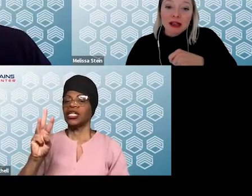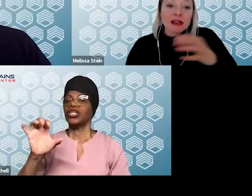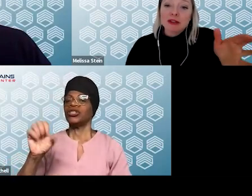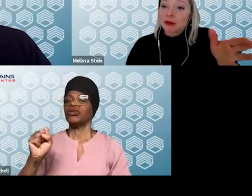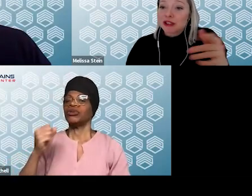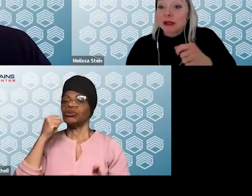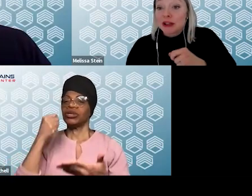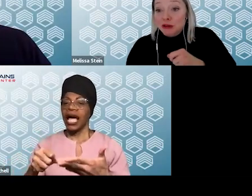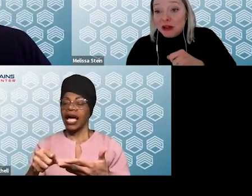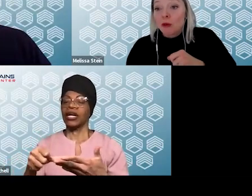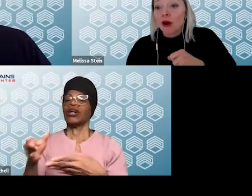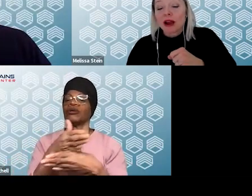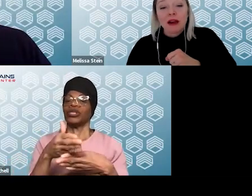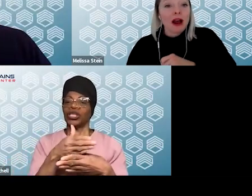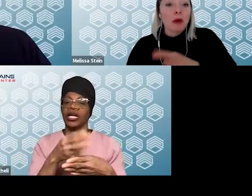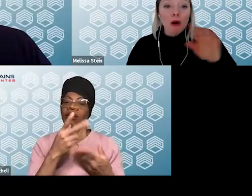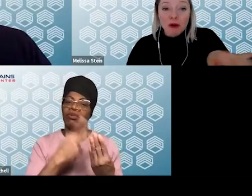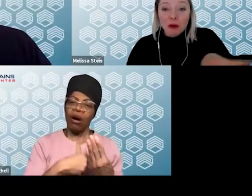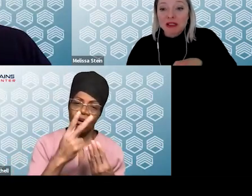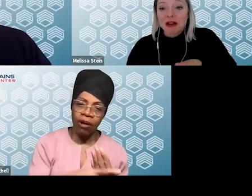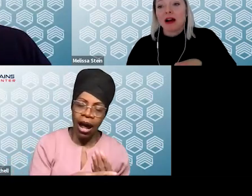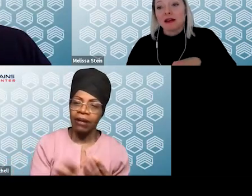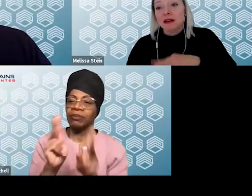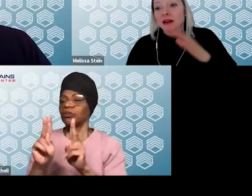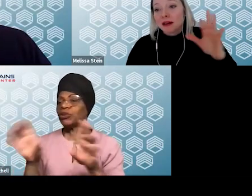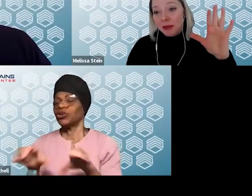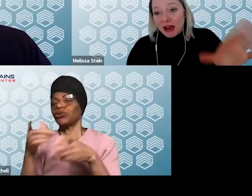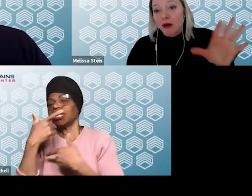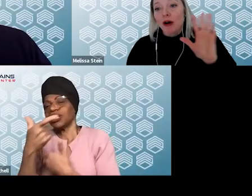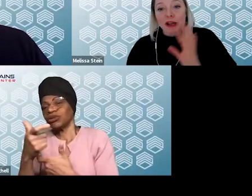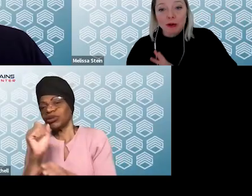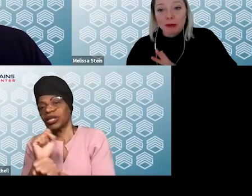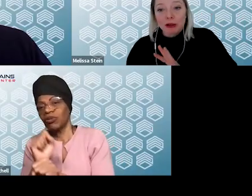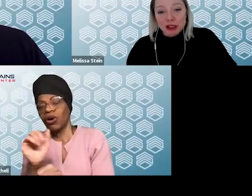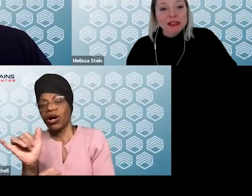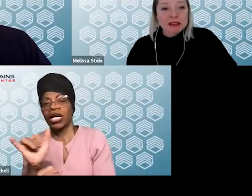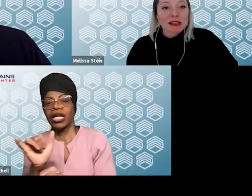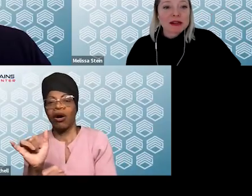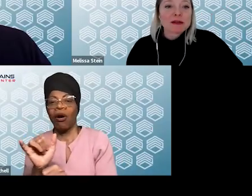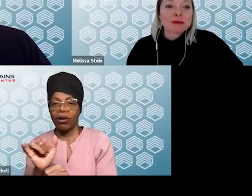individuals doing interesting work all focused on behavioral health and criminal justice.